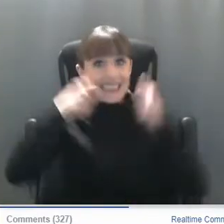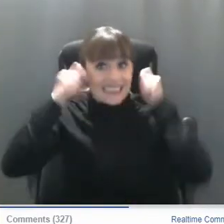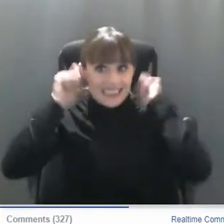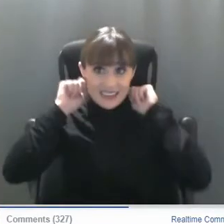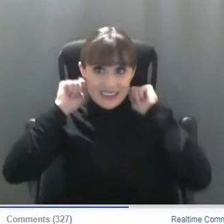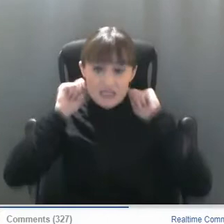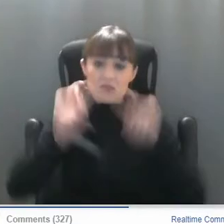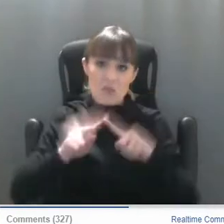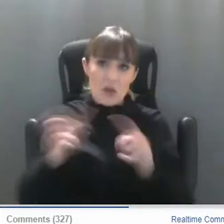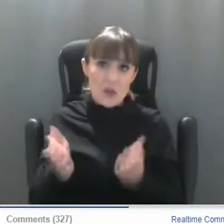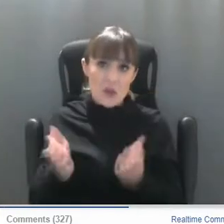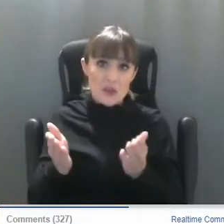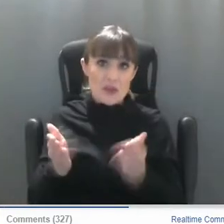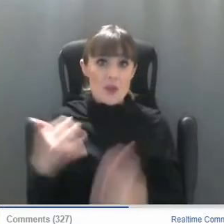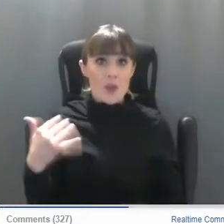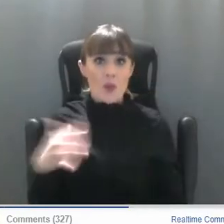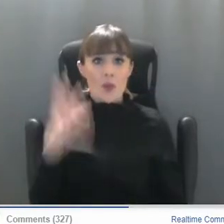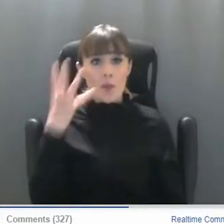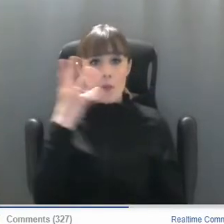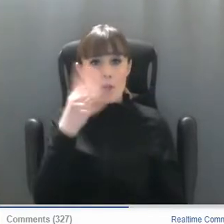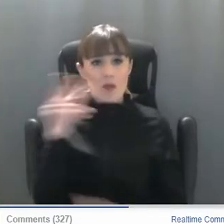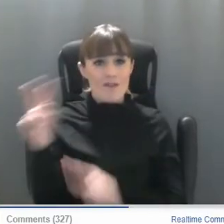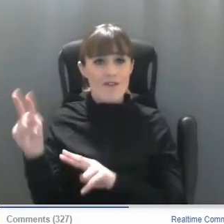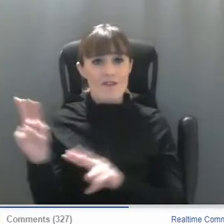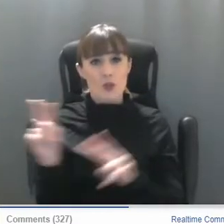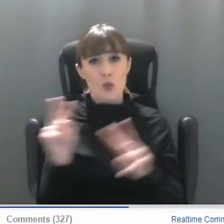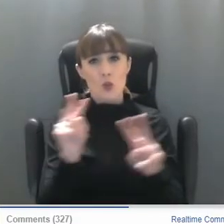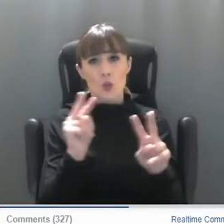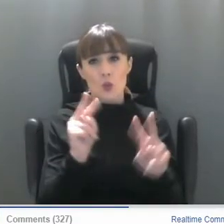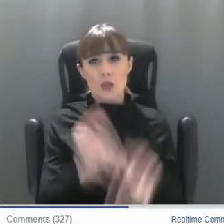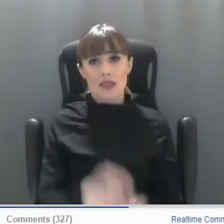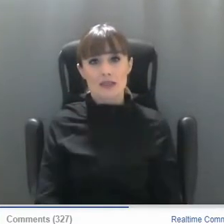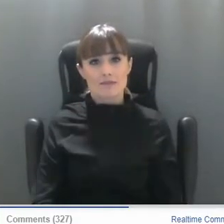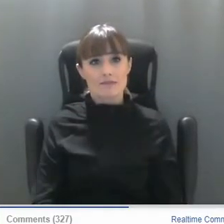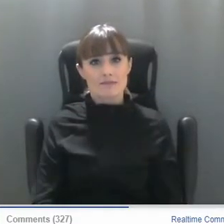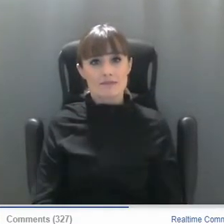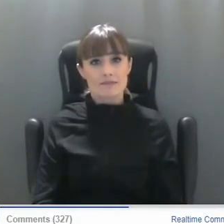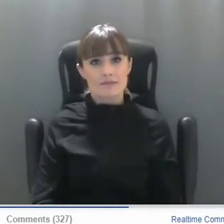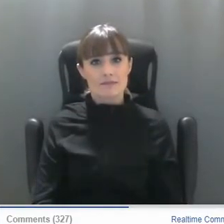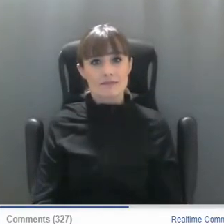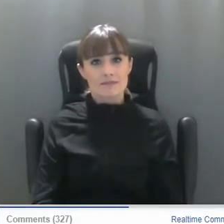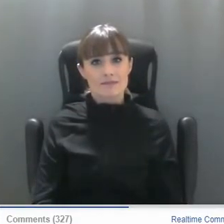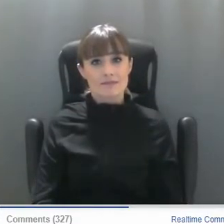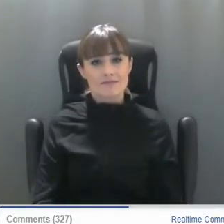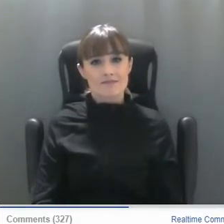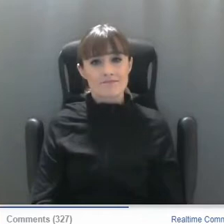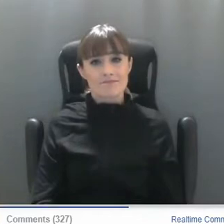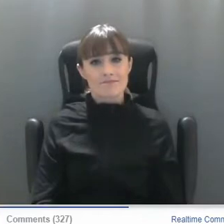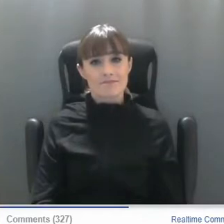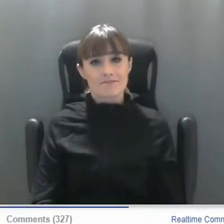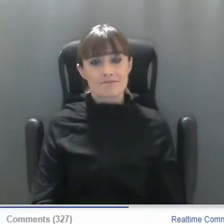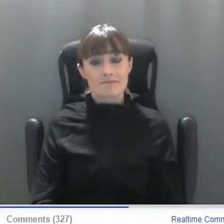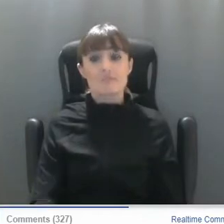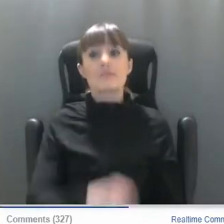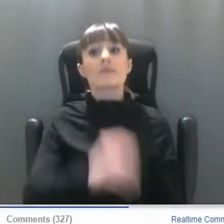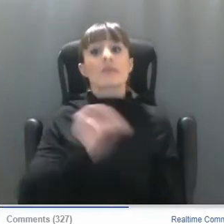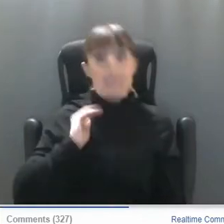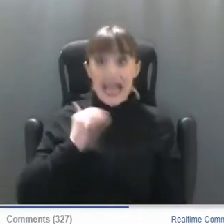day up here. Staff, our staff do have to wear masks. That's required by the county,